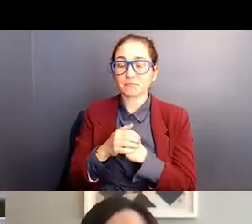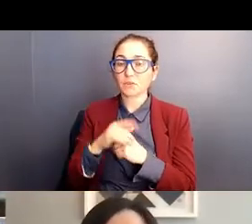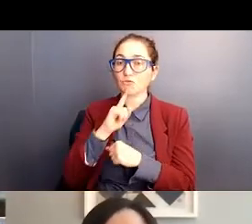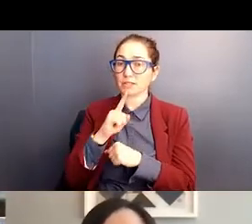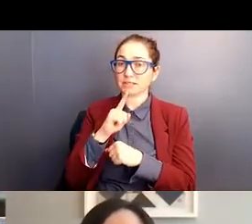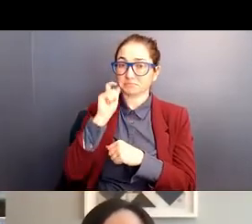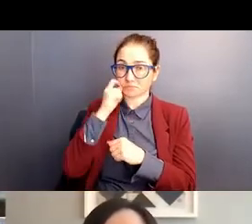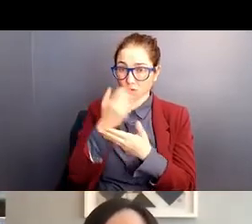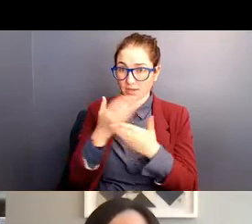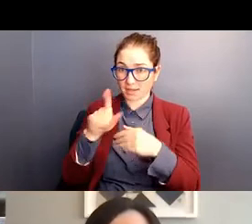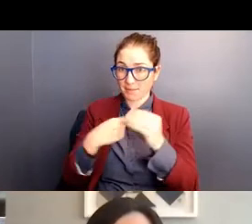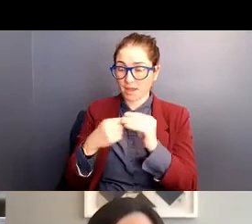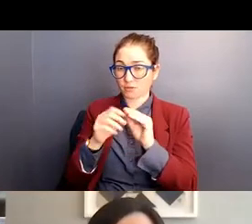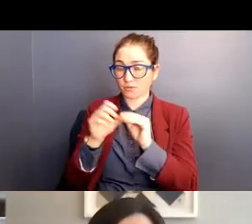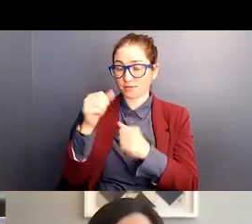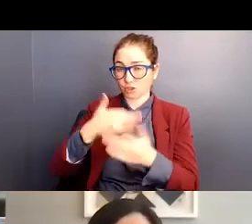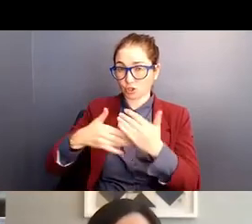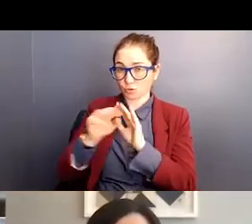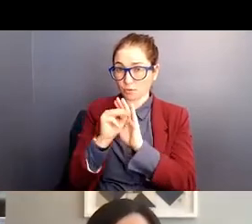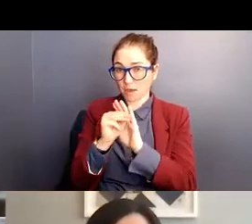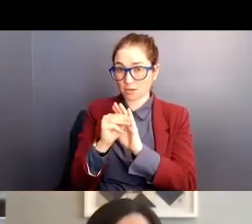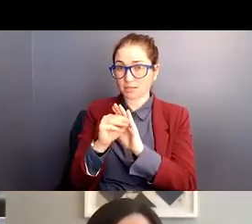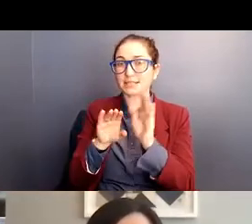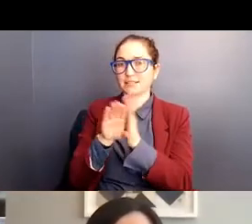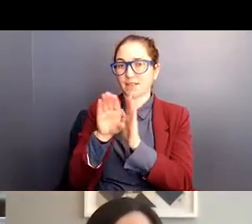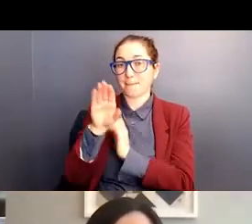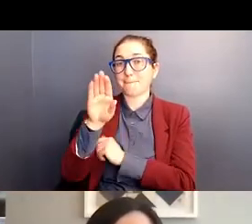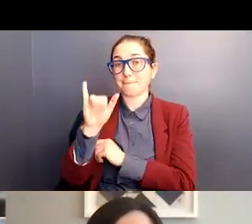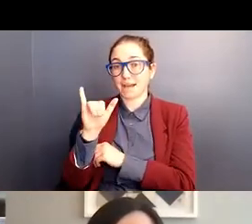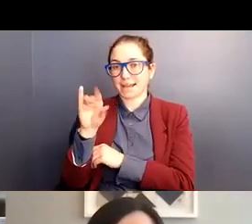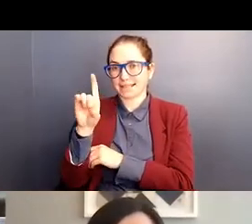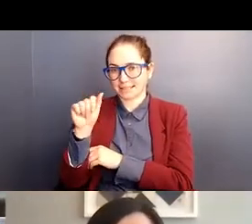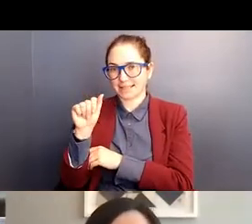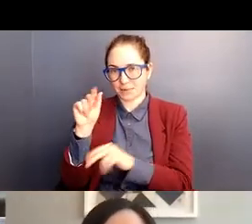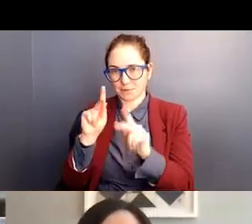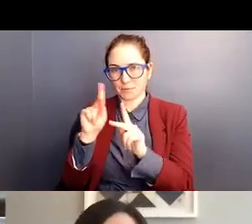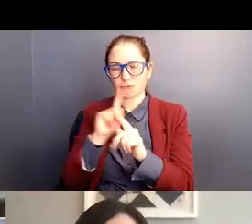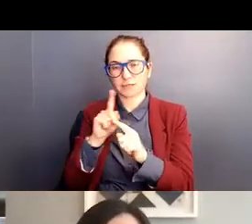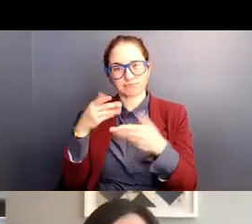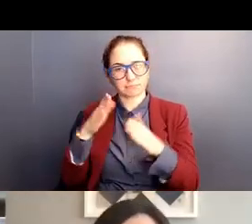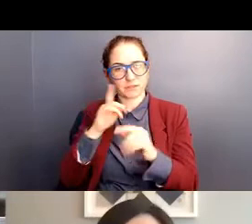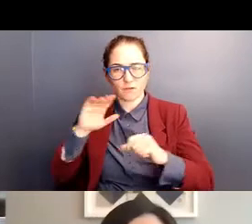model is it was developed by disabled people to allow for full access